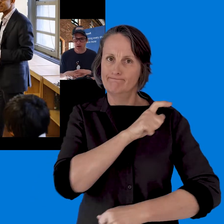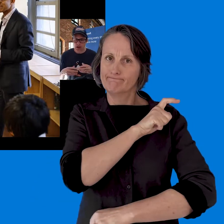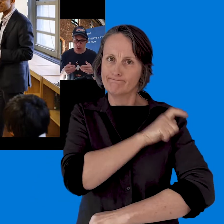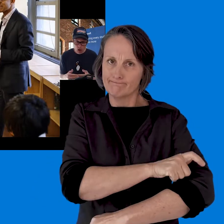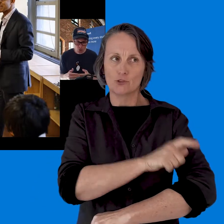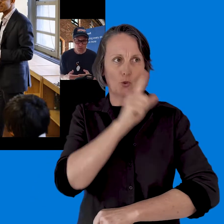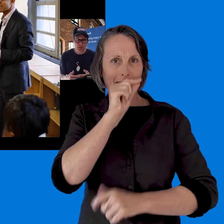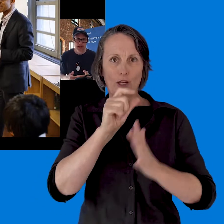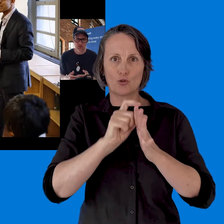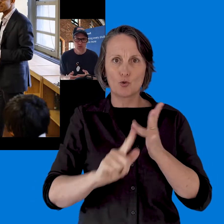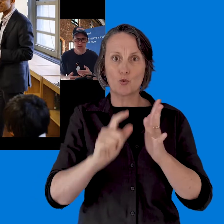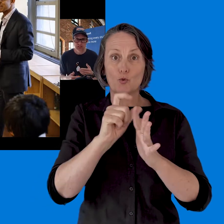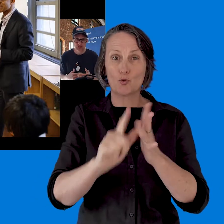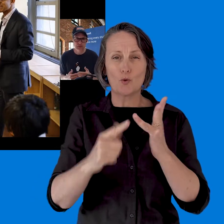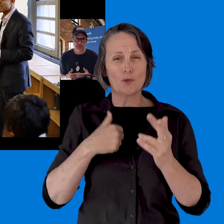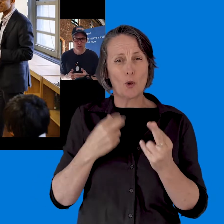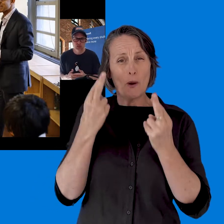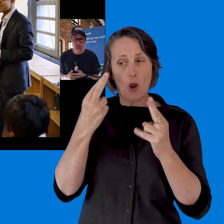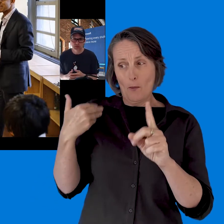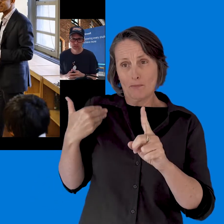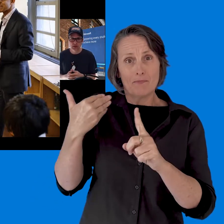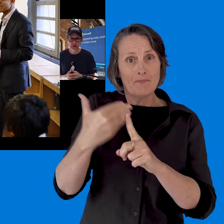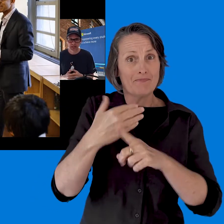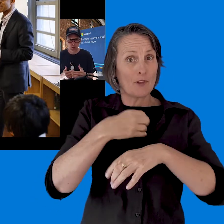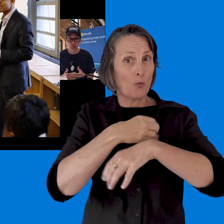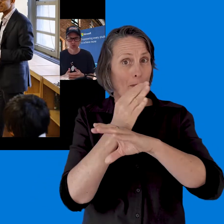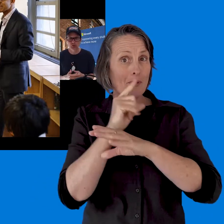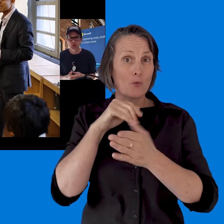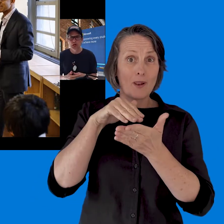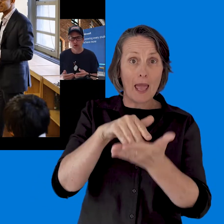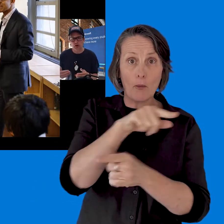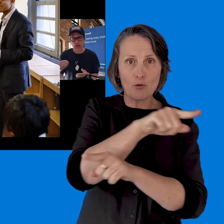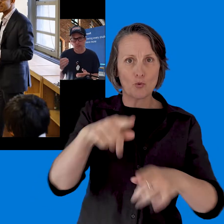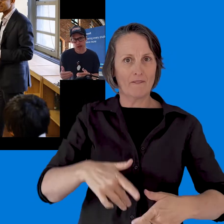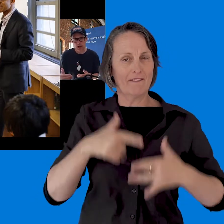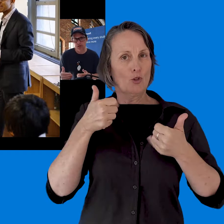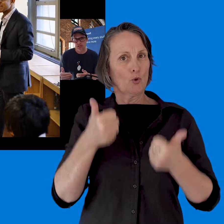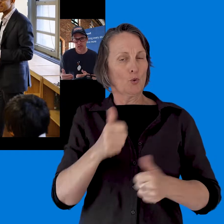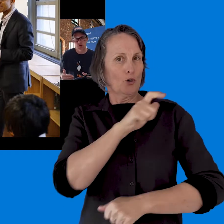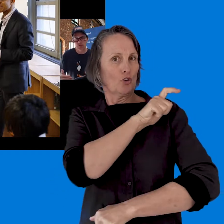And I hope that that's what this series of workshops is going to help. You do not only empower yourself,